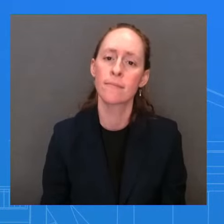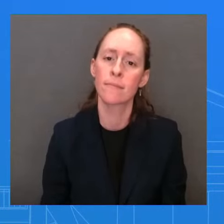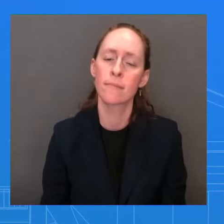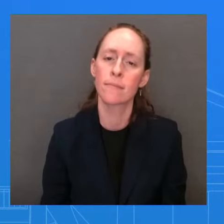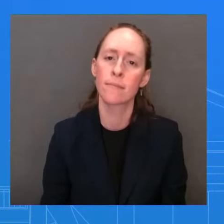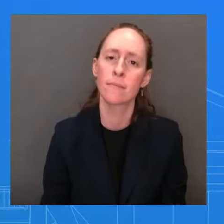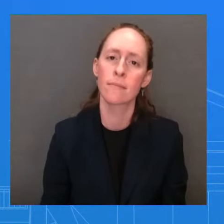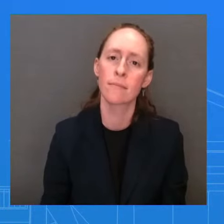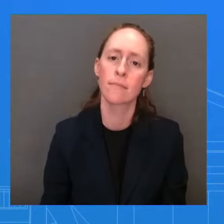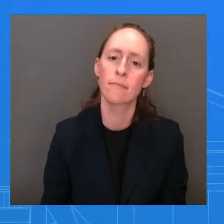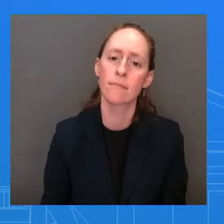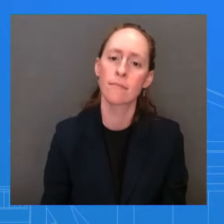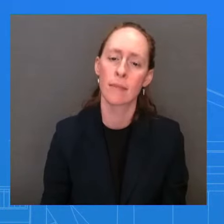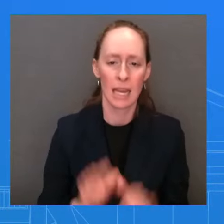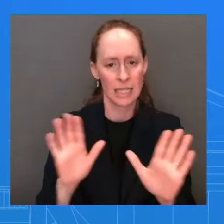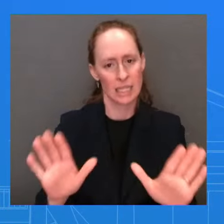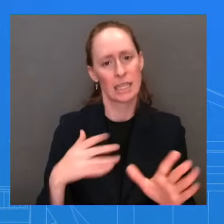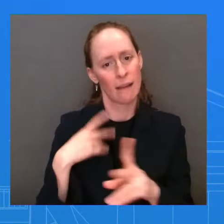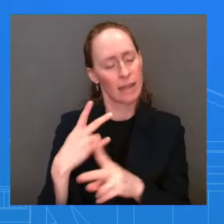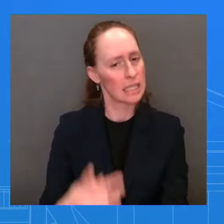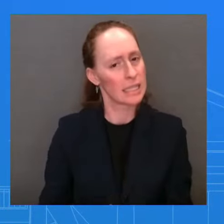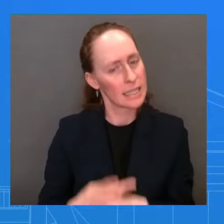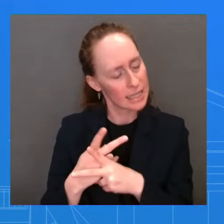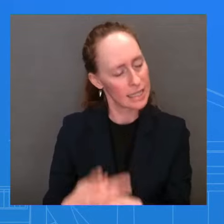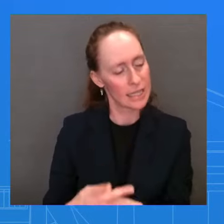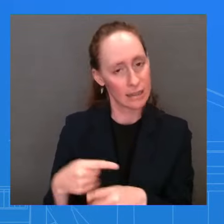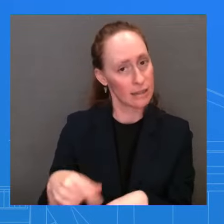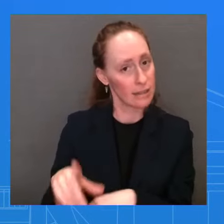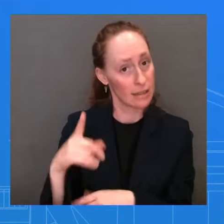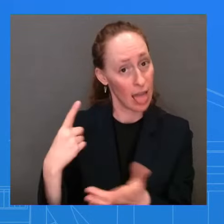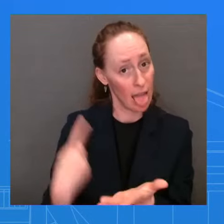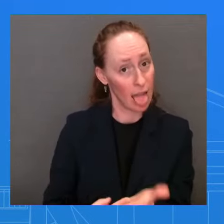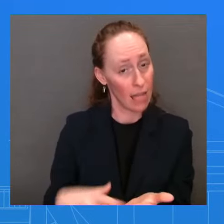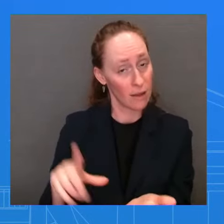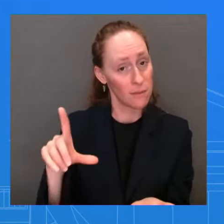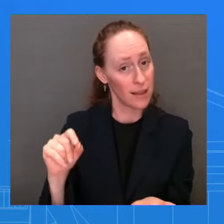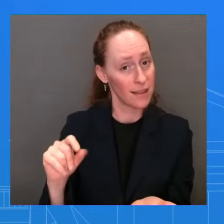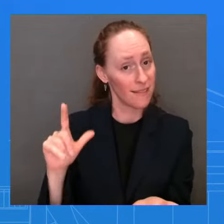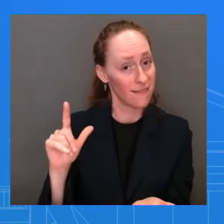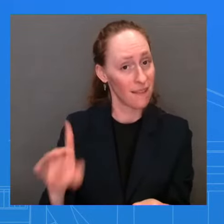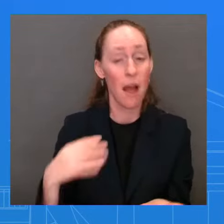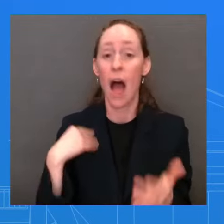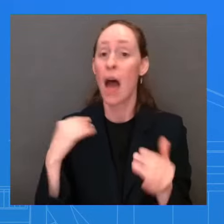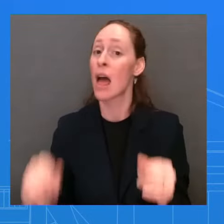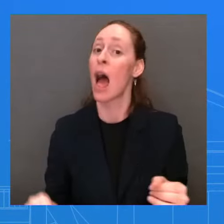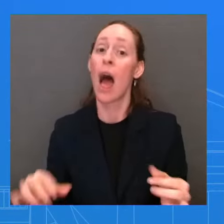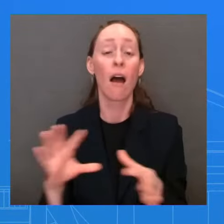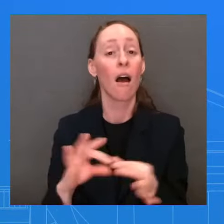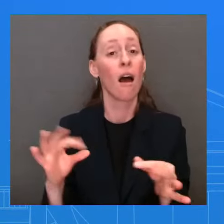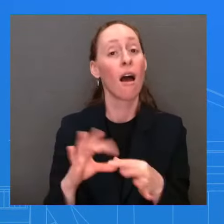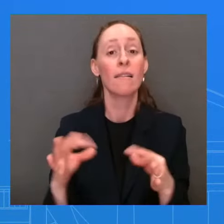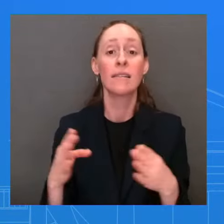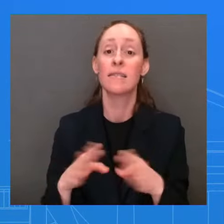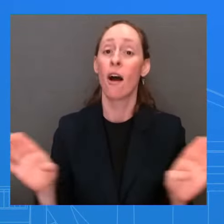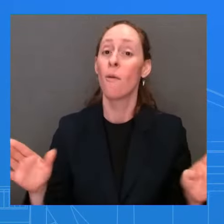But what I can say more broadly is that, you know, as it relates to your first part of the question,